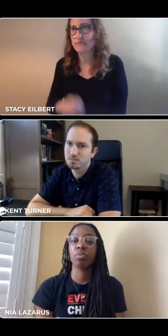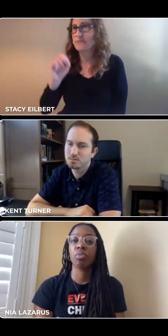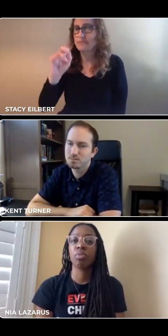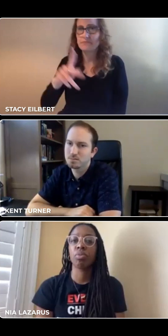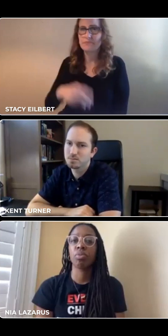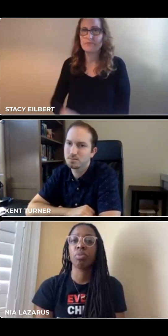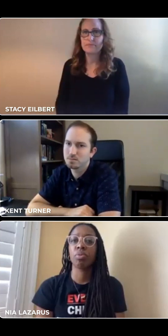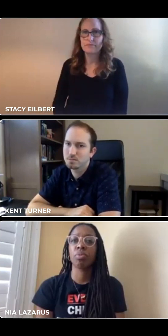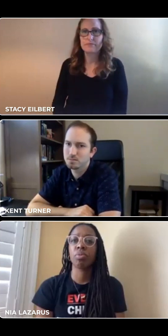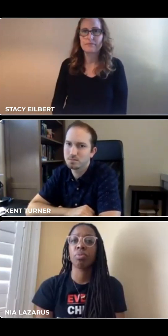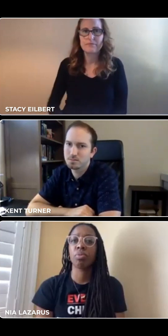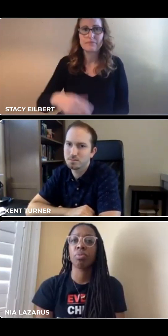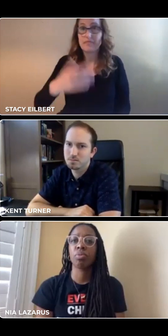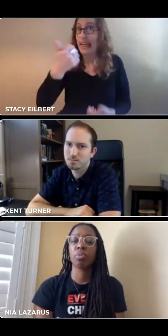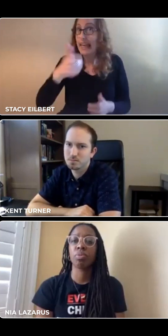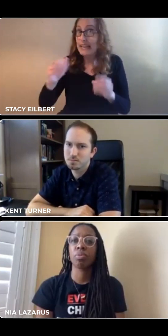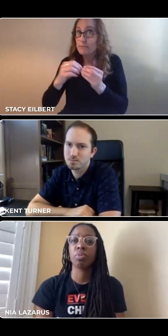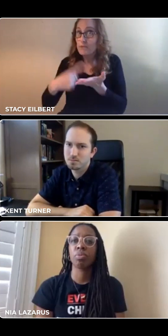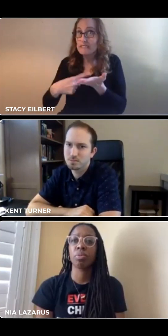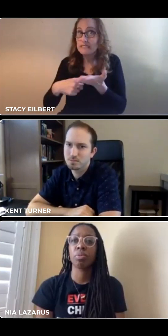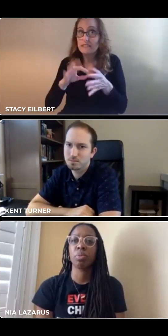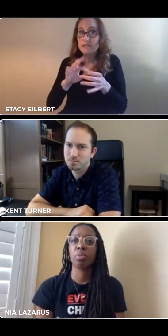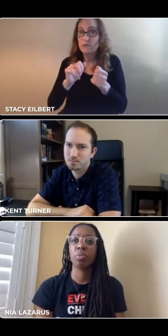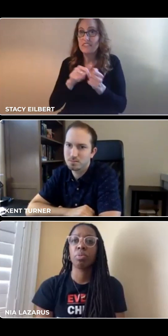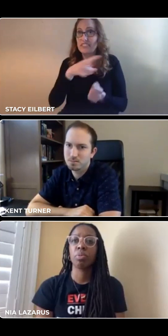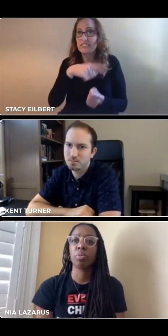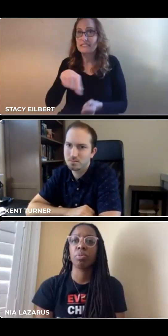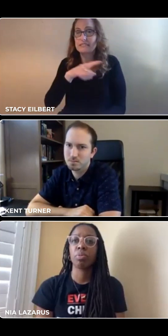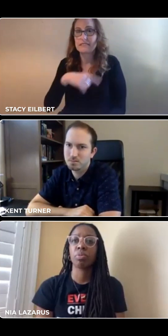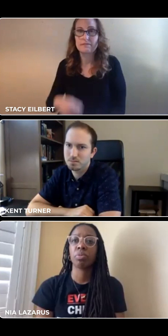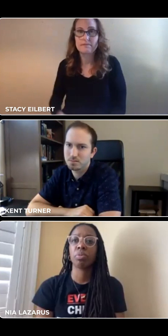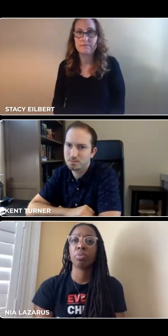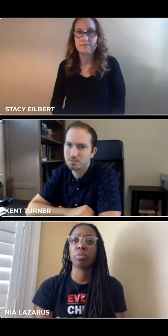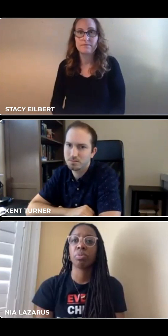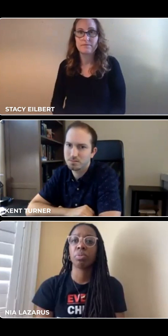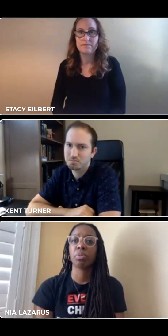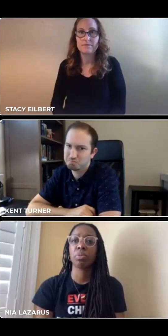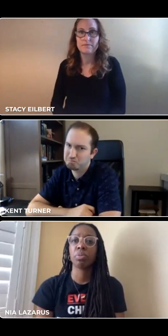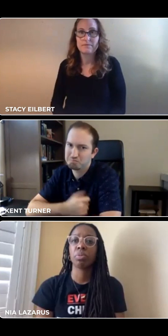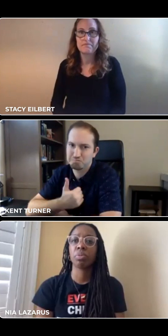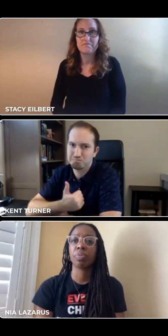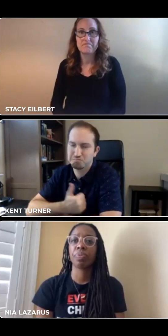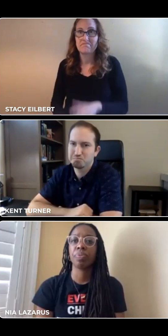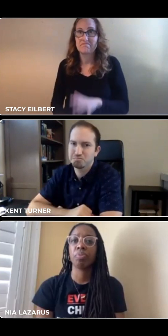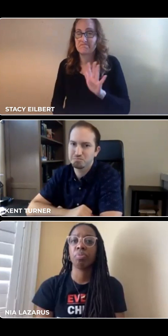Good comment. Okay. Any more discussion related to this topic?